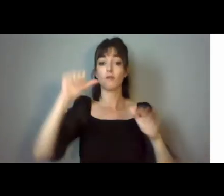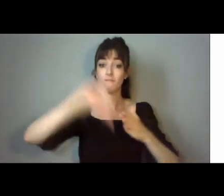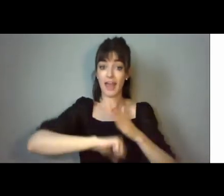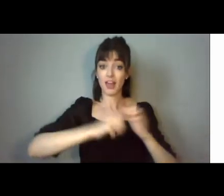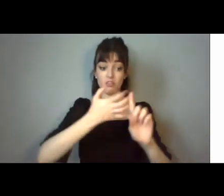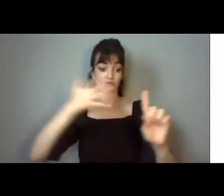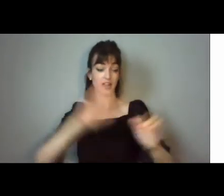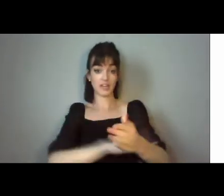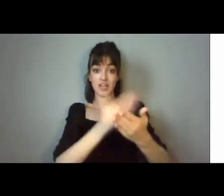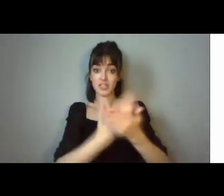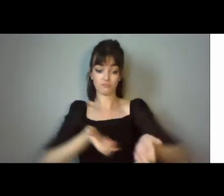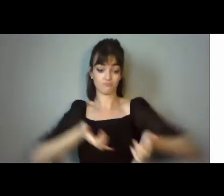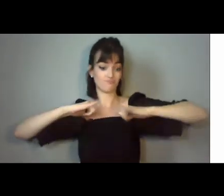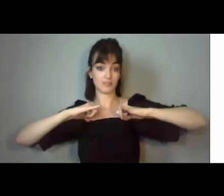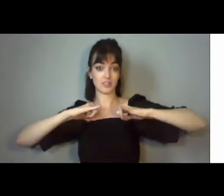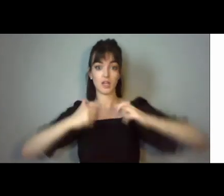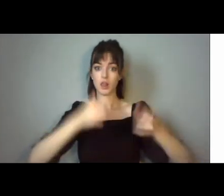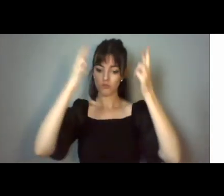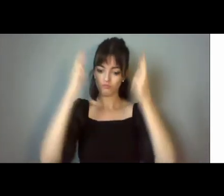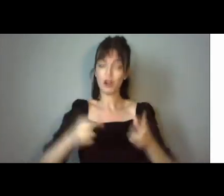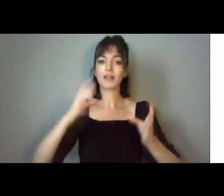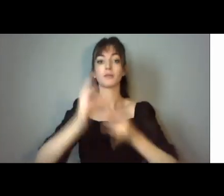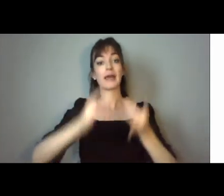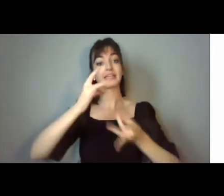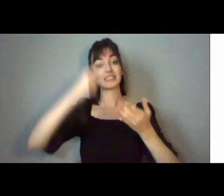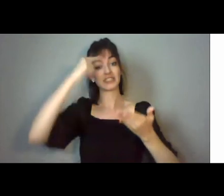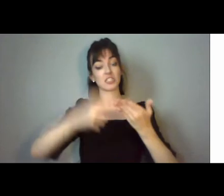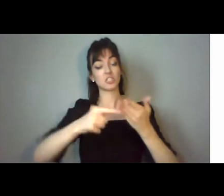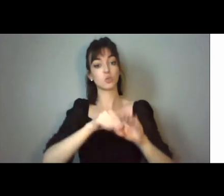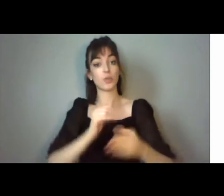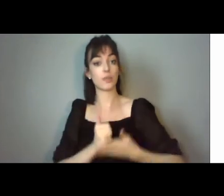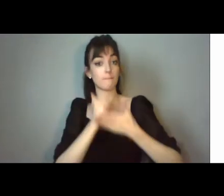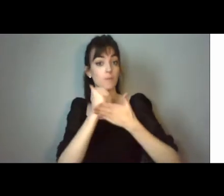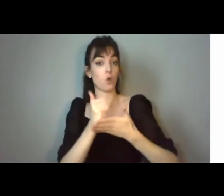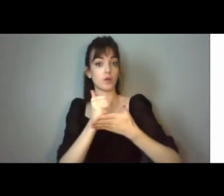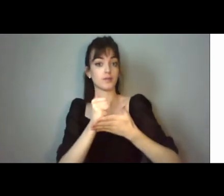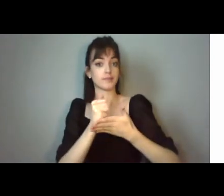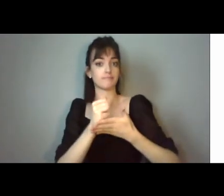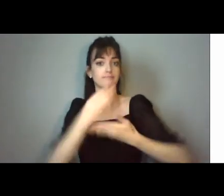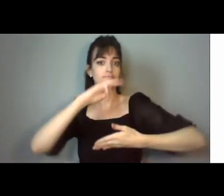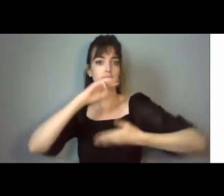and the fundamental right to make decisions with support had resulted in institutionalisation,